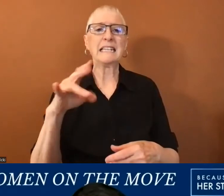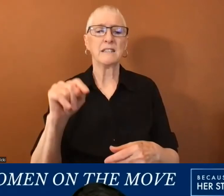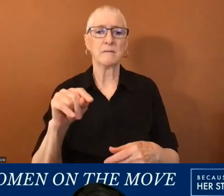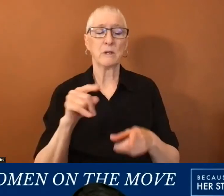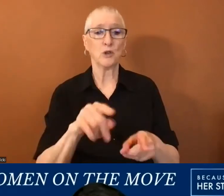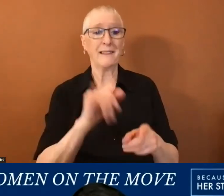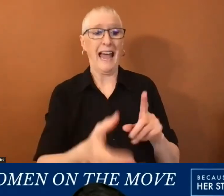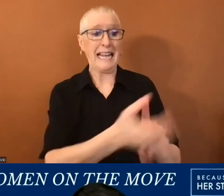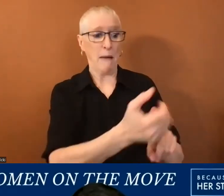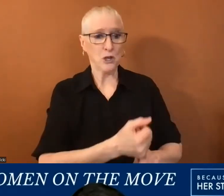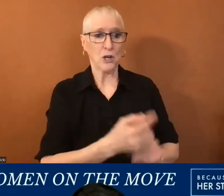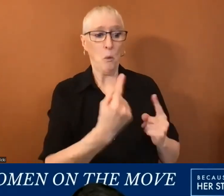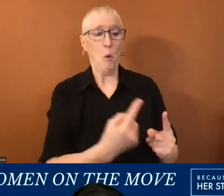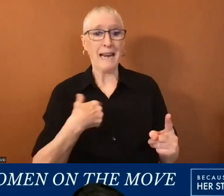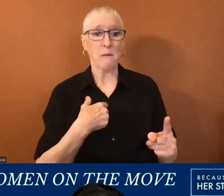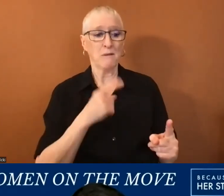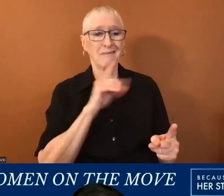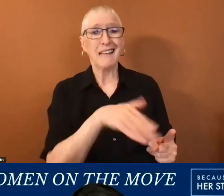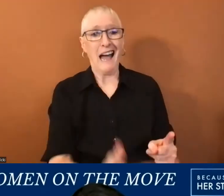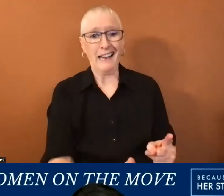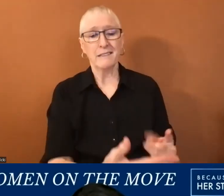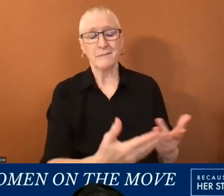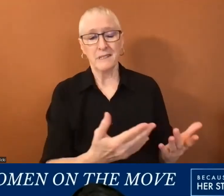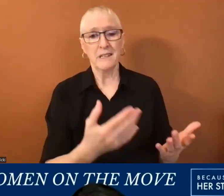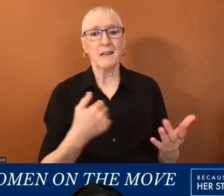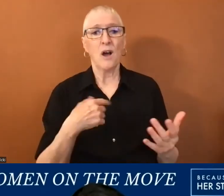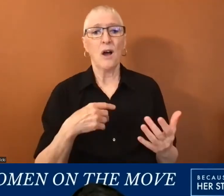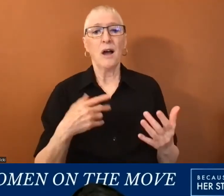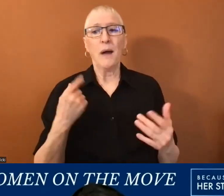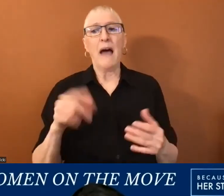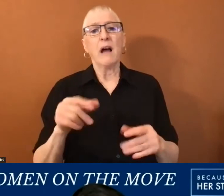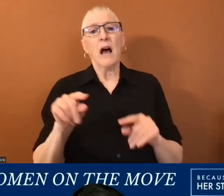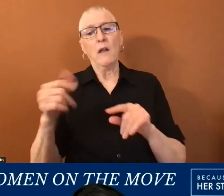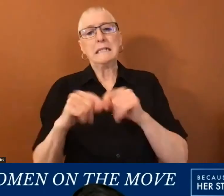one of the animals actually died and so we... I was part of a team that went down and did necropsies,